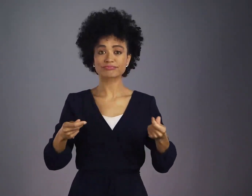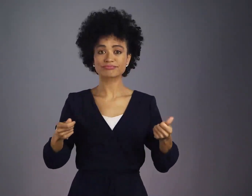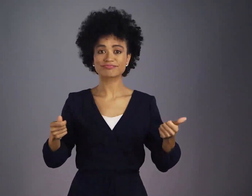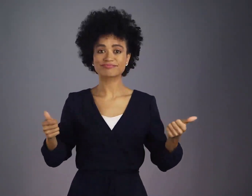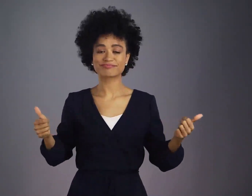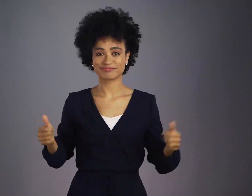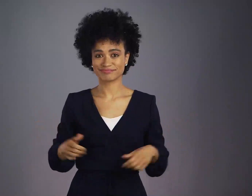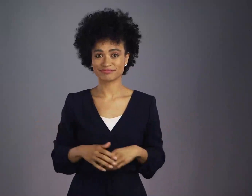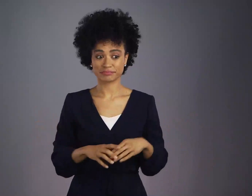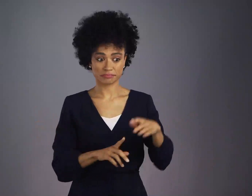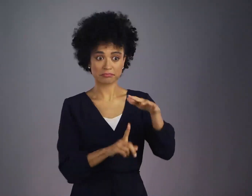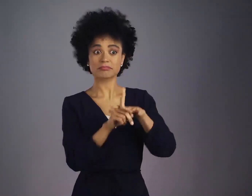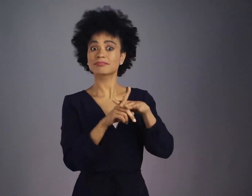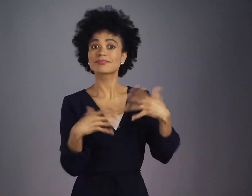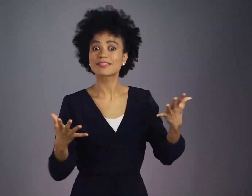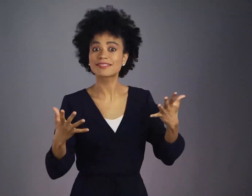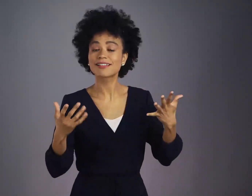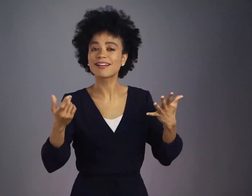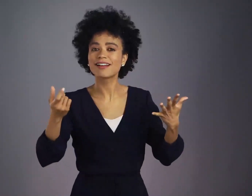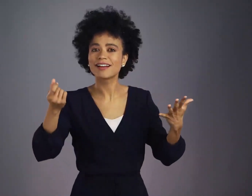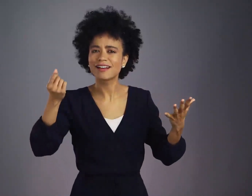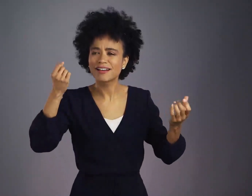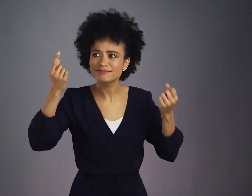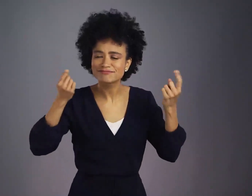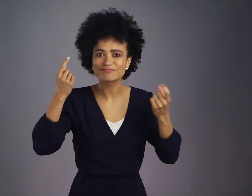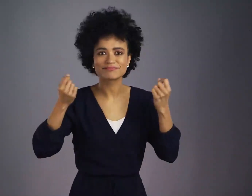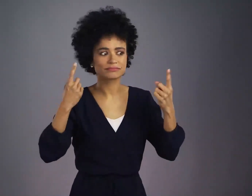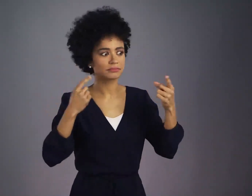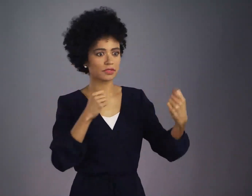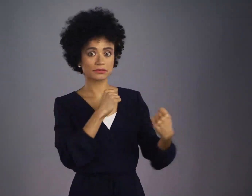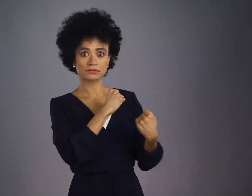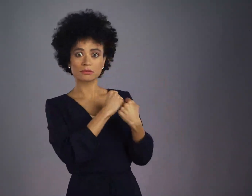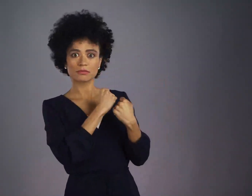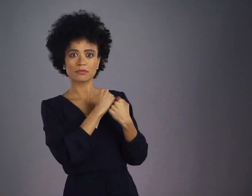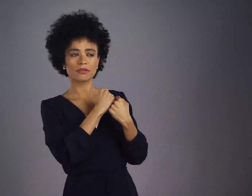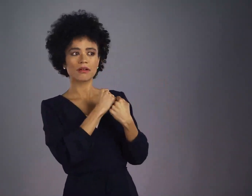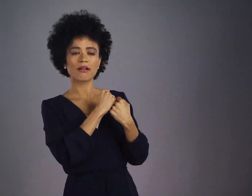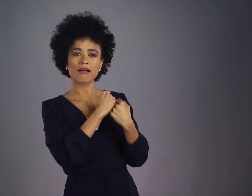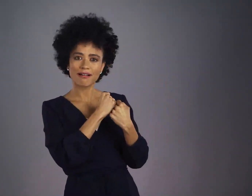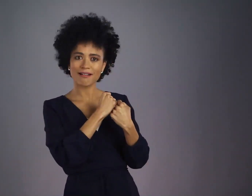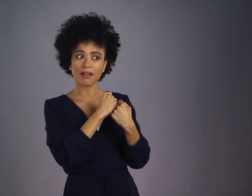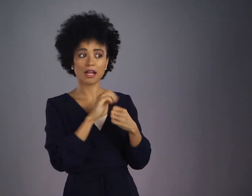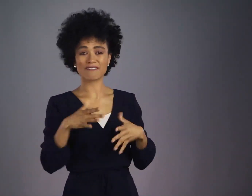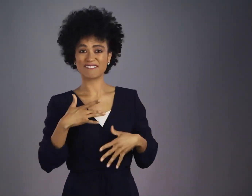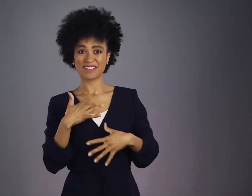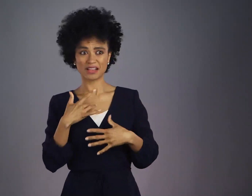Barriers which have sprung up between you and your friends will disappear with the growth of sympathetic understanding.